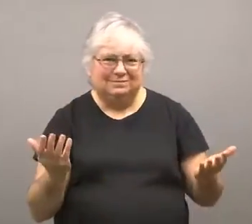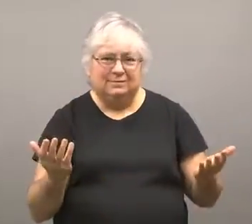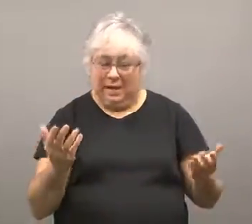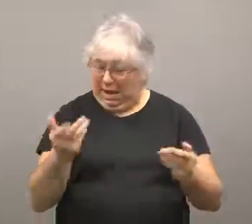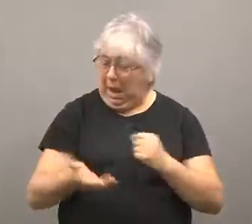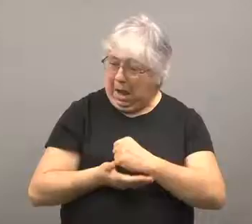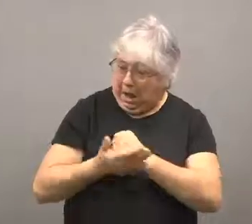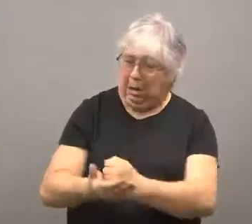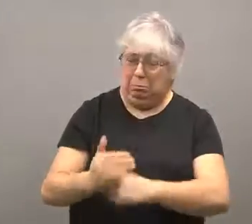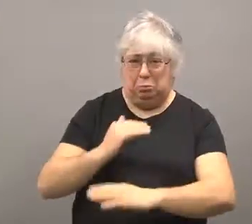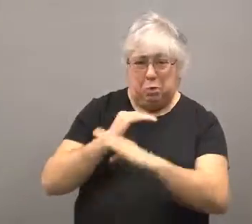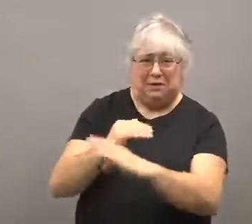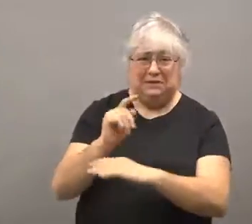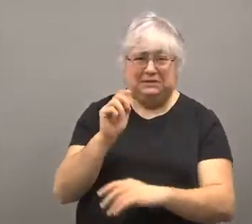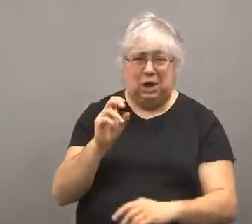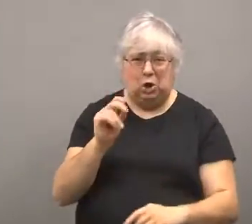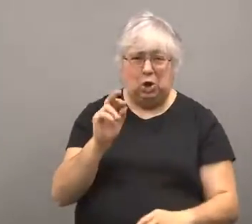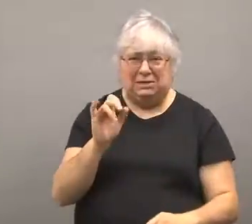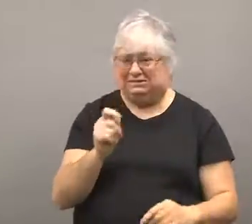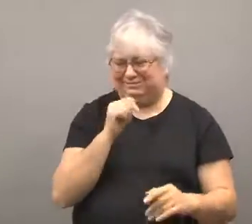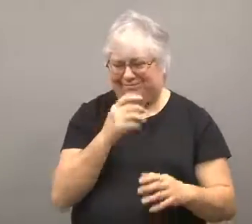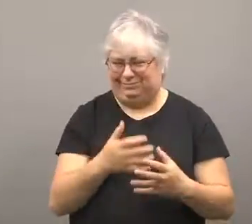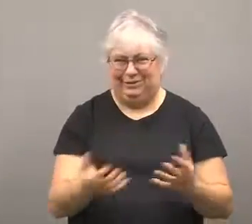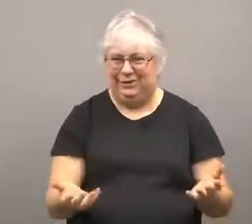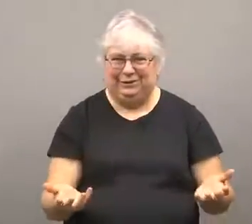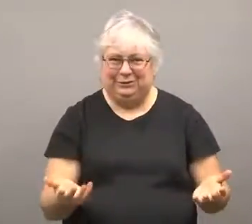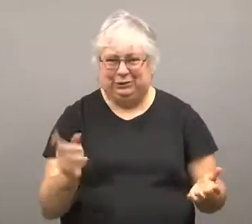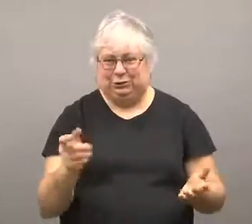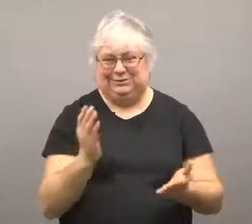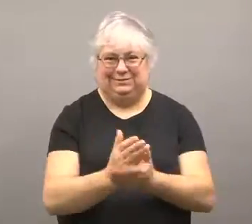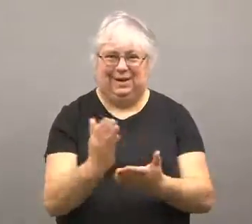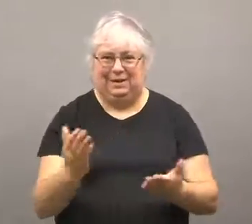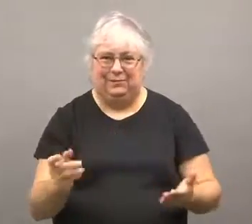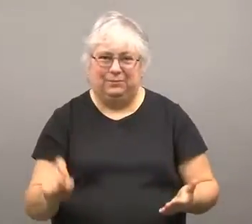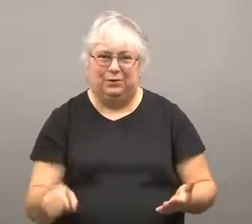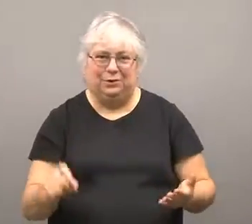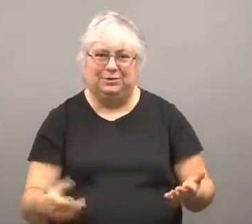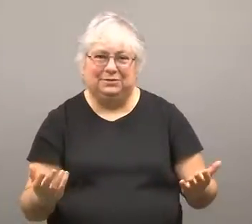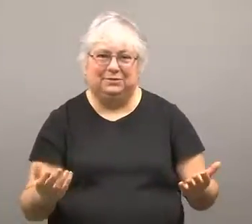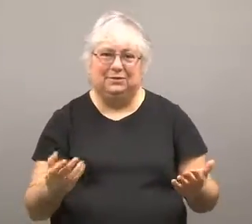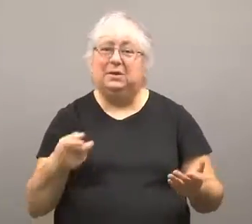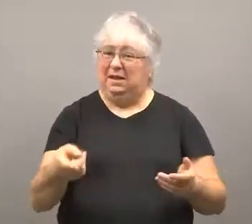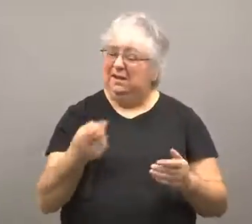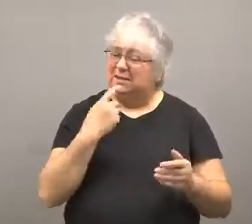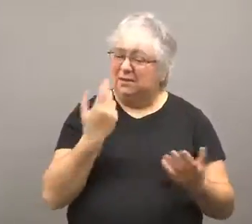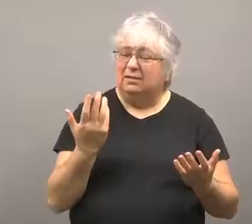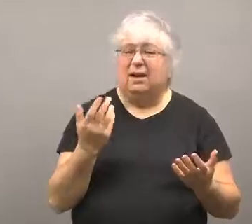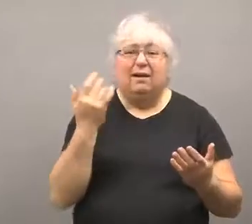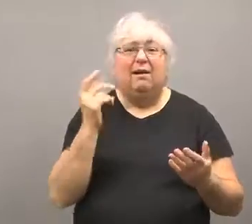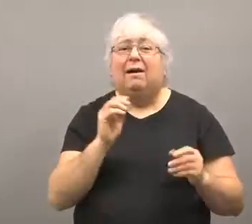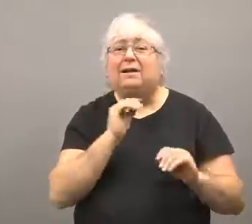It wasn't effective in fighting terrorism and therefore should be stopped.